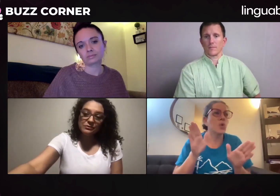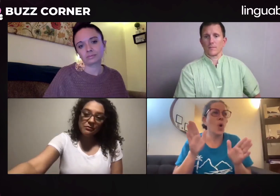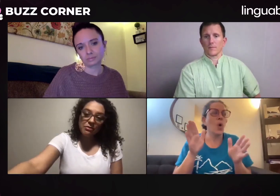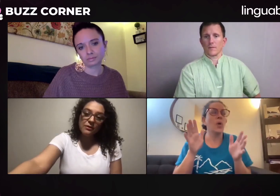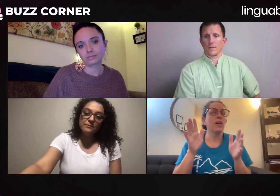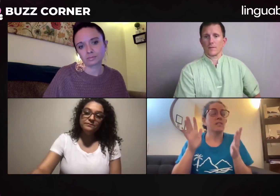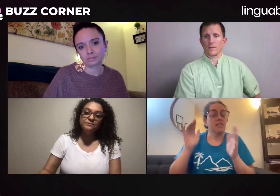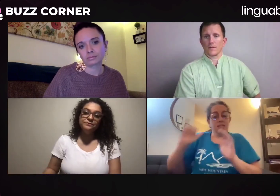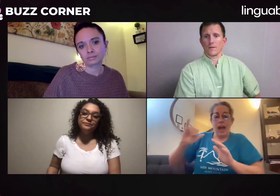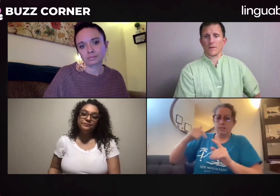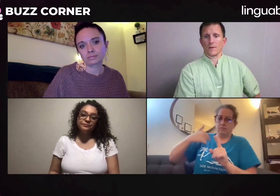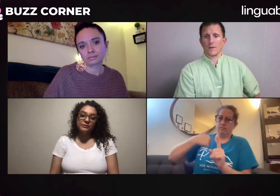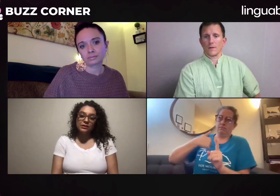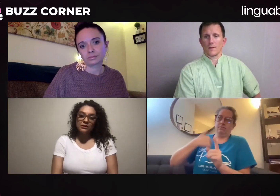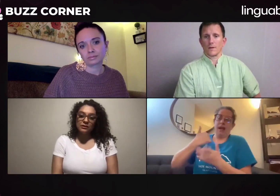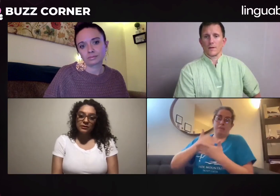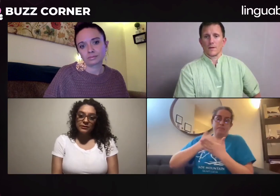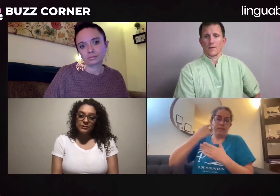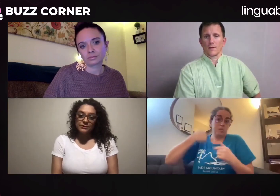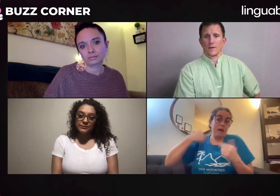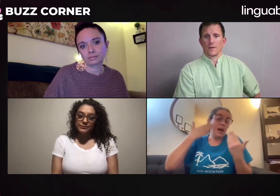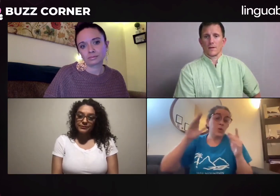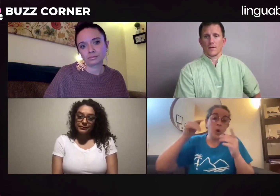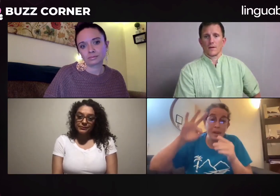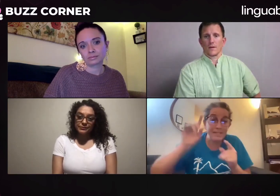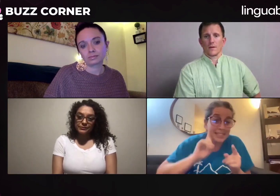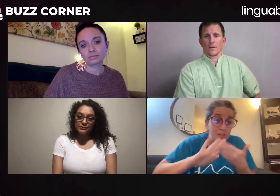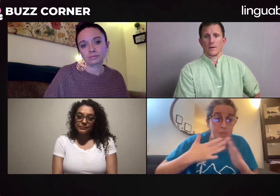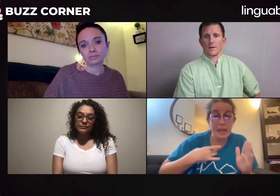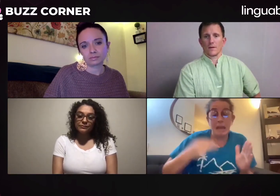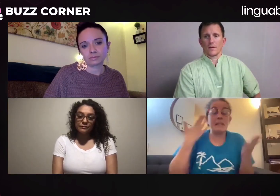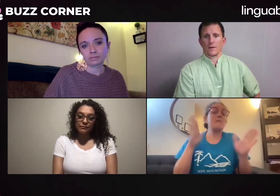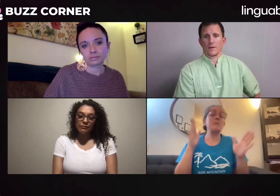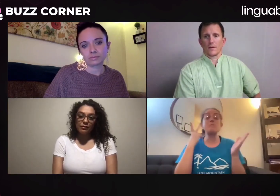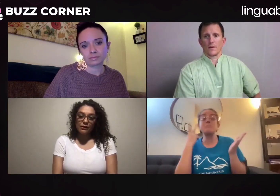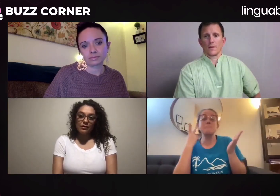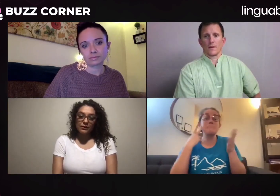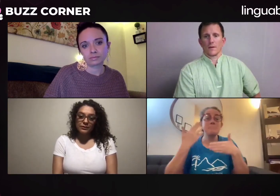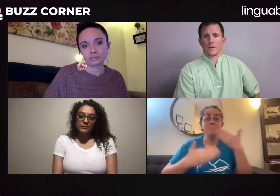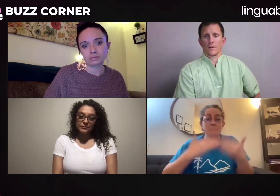perhaps interviewed or shown as part of the advertisement or production. It just depends.